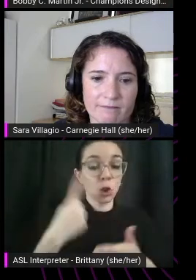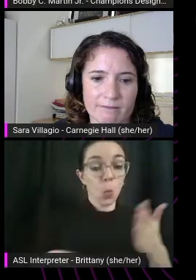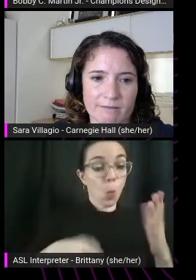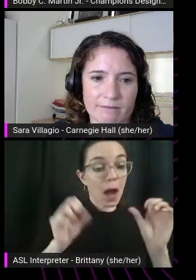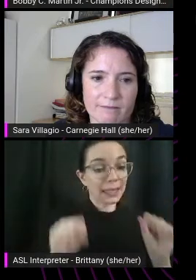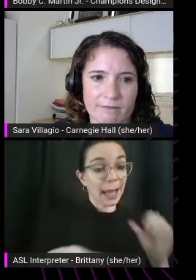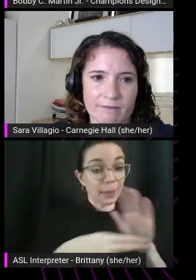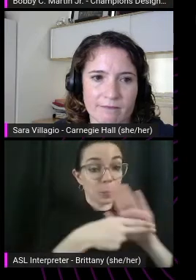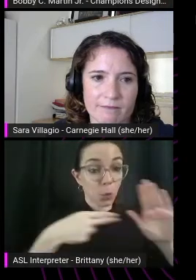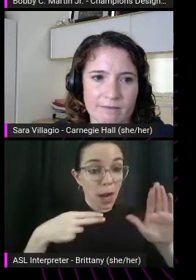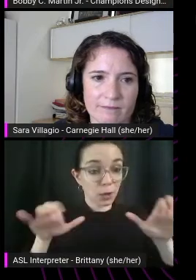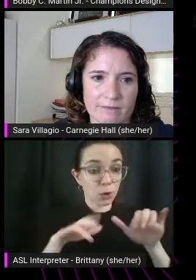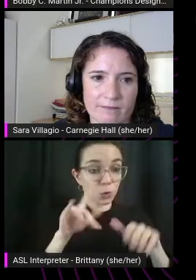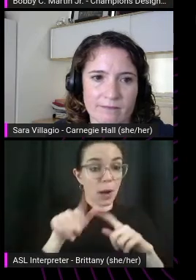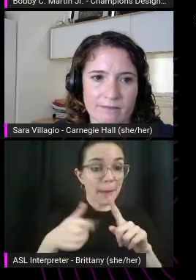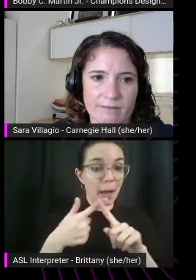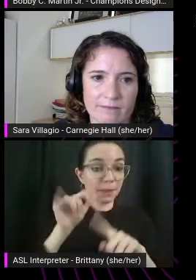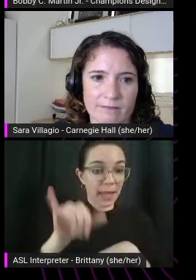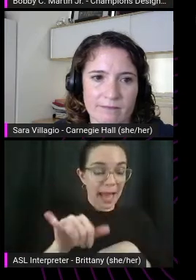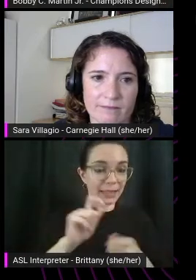What can brands do about this changing world?